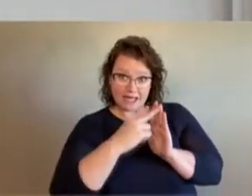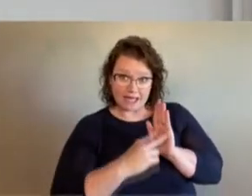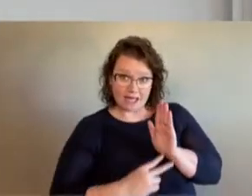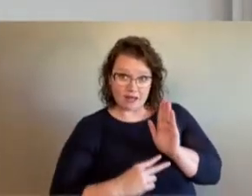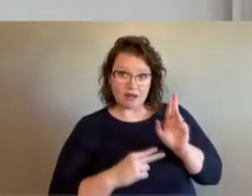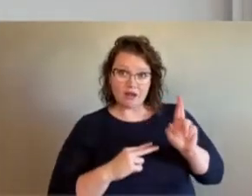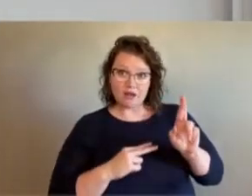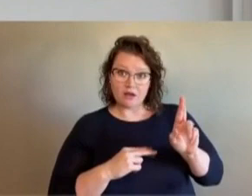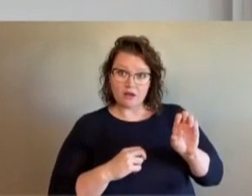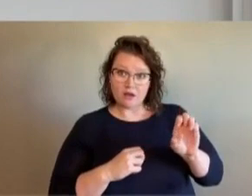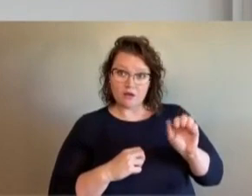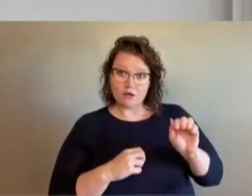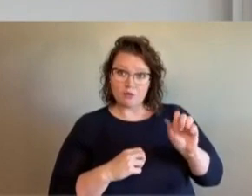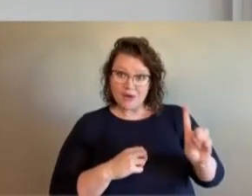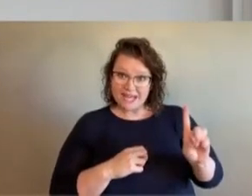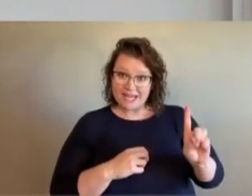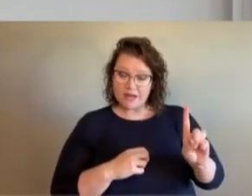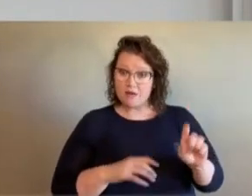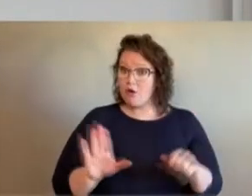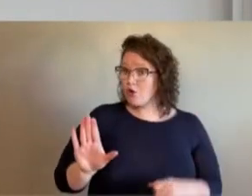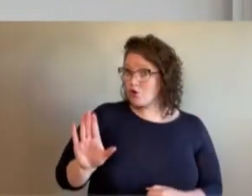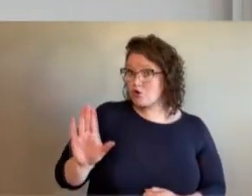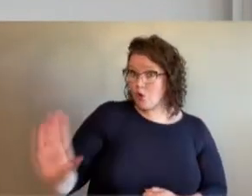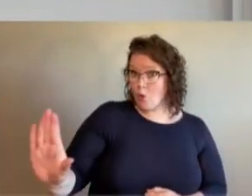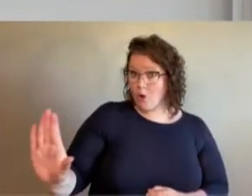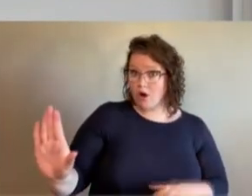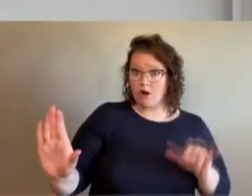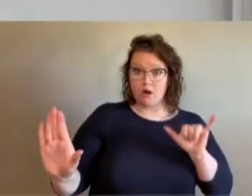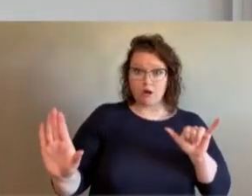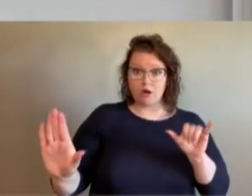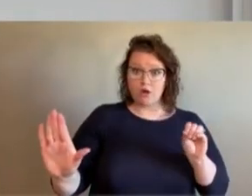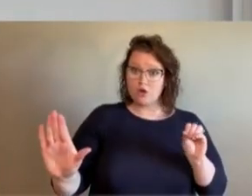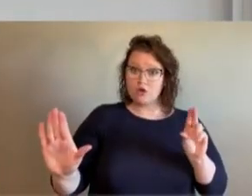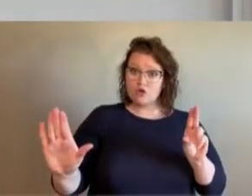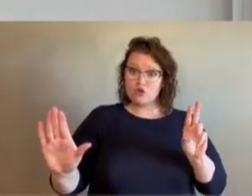for letting us read